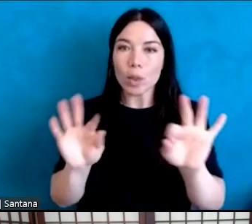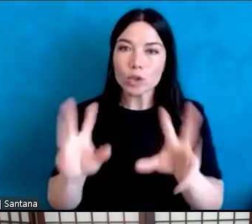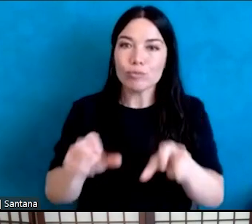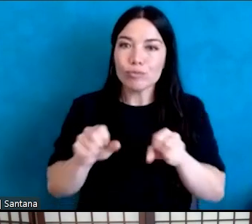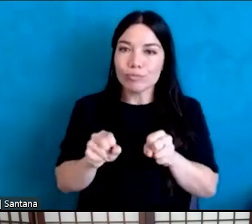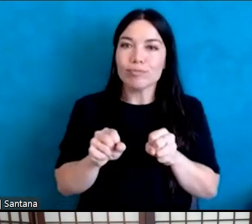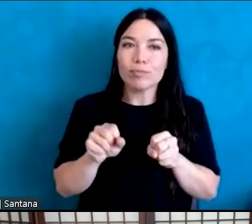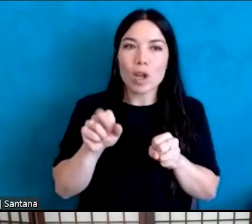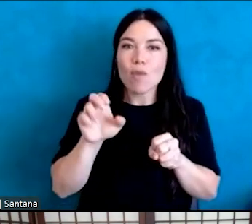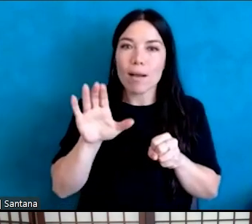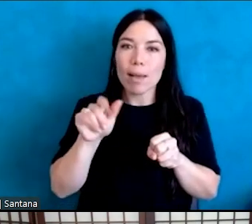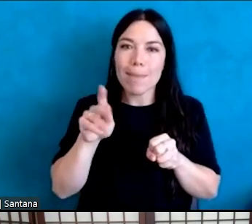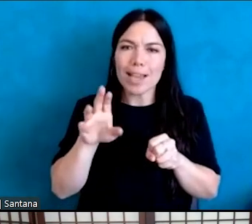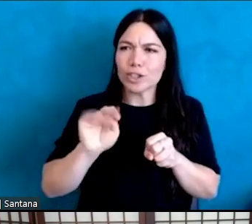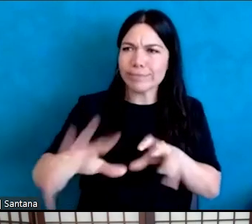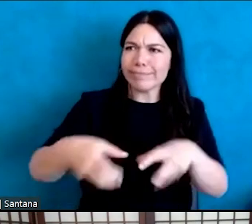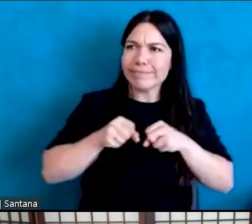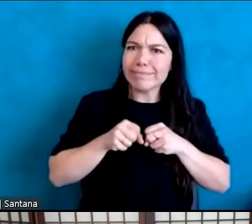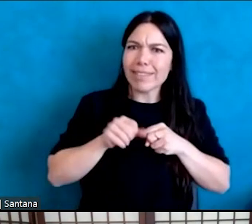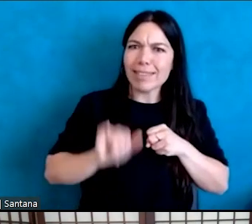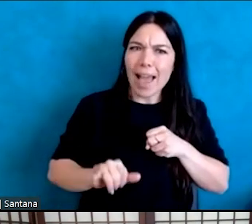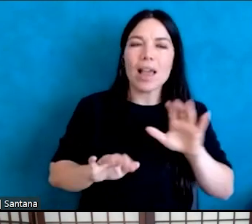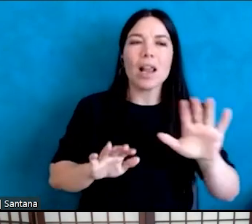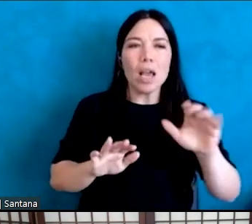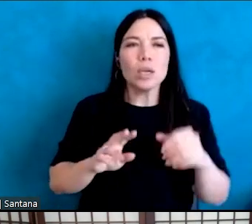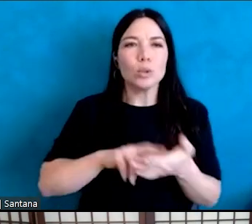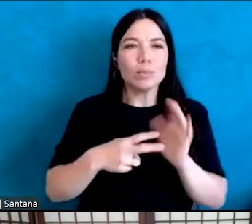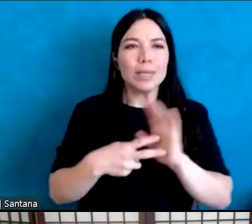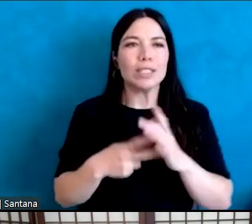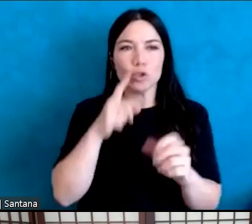but emphasizing their link to broader efforts by a community to claim its right to speak